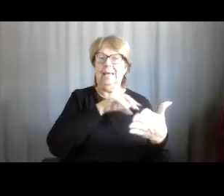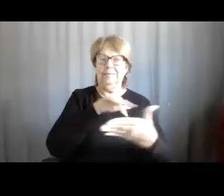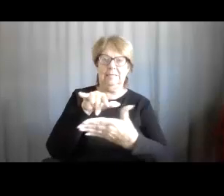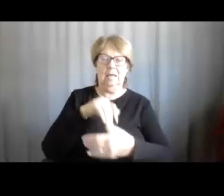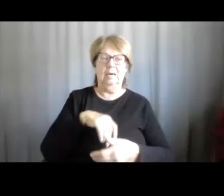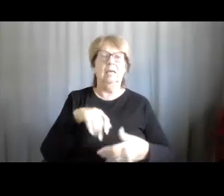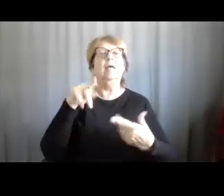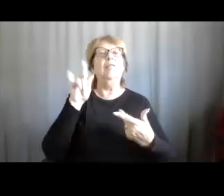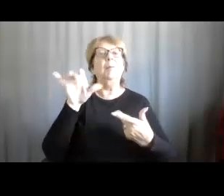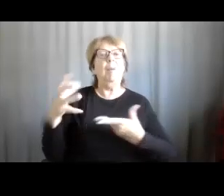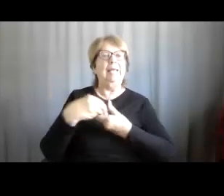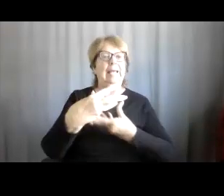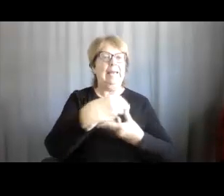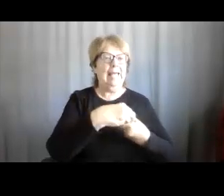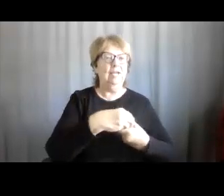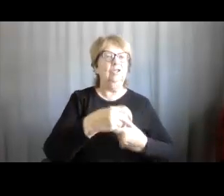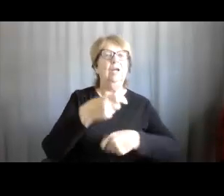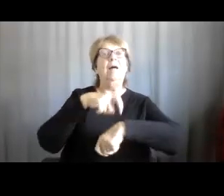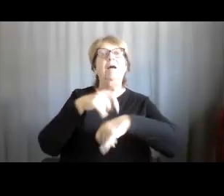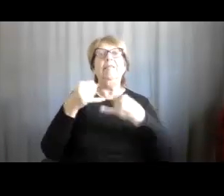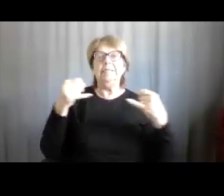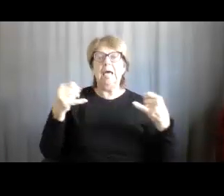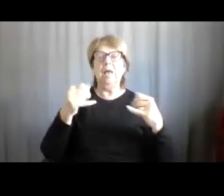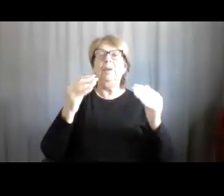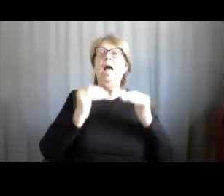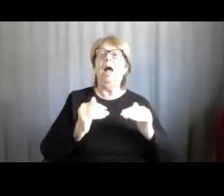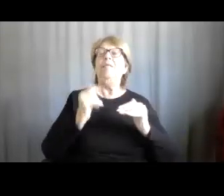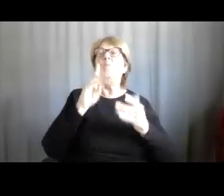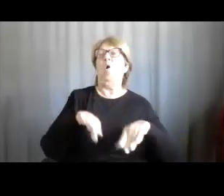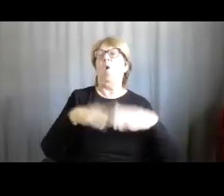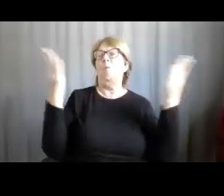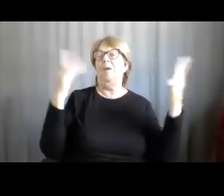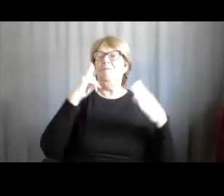the project timeline, and then open it up for Q&A. [Roby Poche (DES)] You can submit any